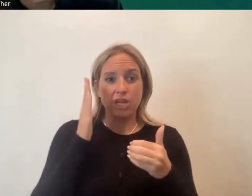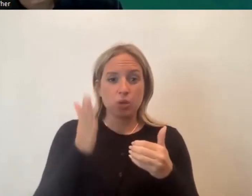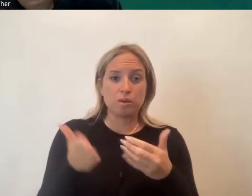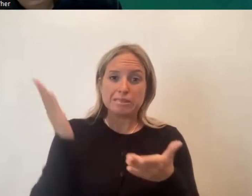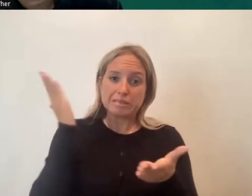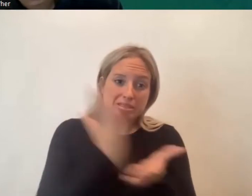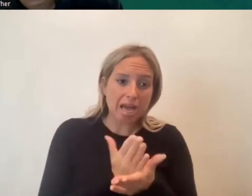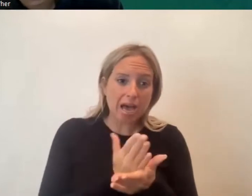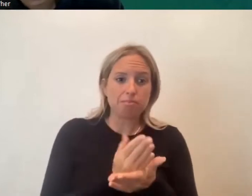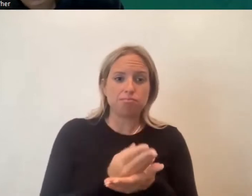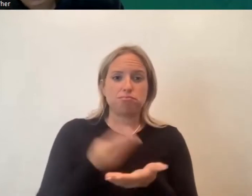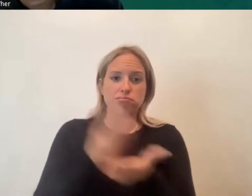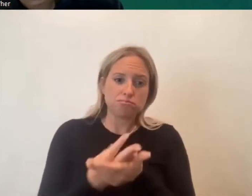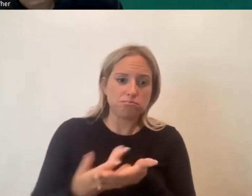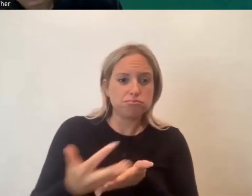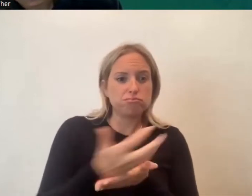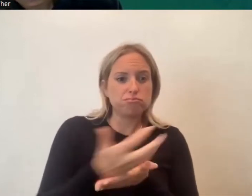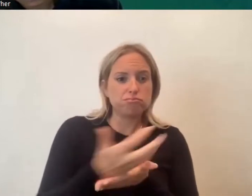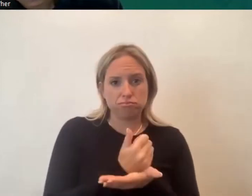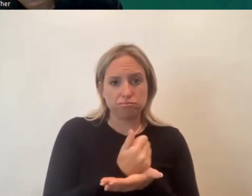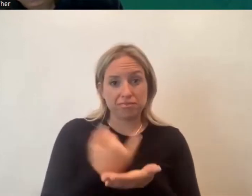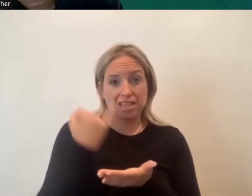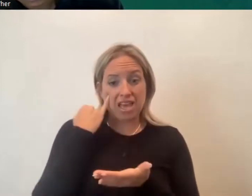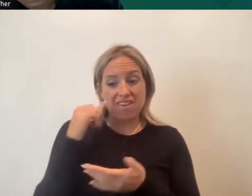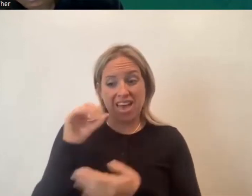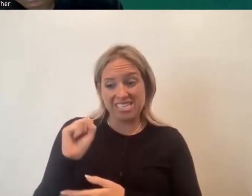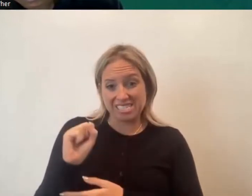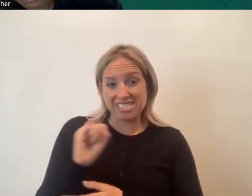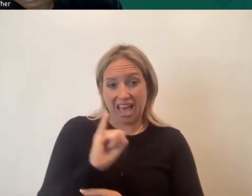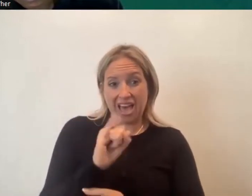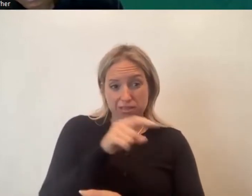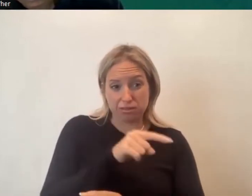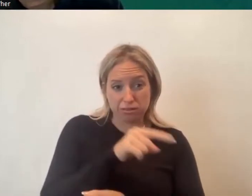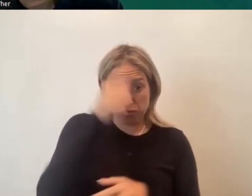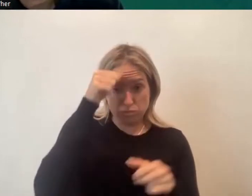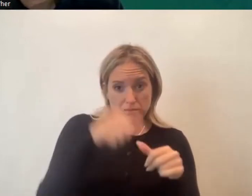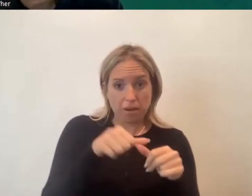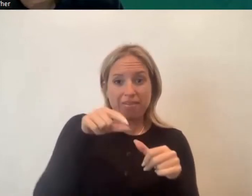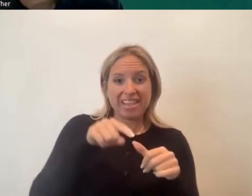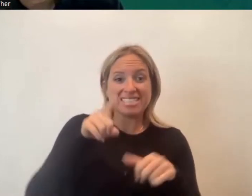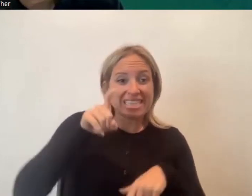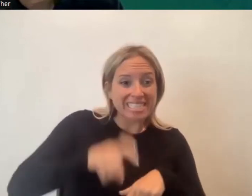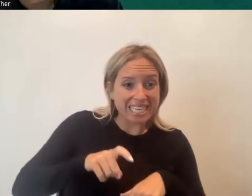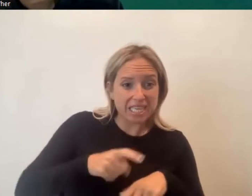If you are receiving SSI though, which remember this is that need-based program that's not